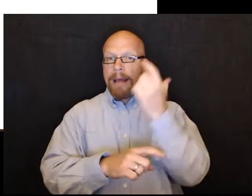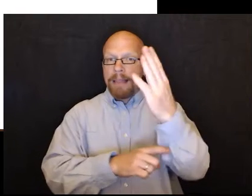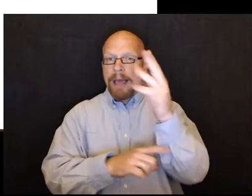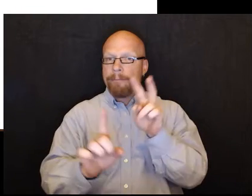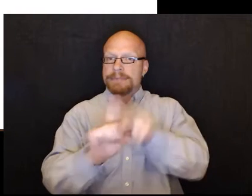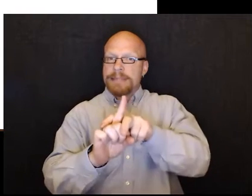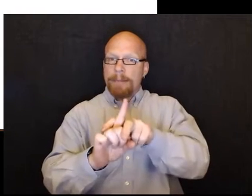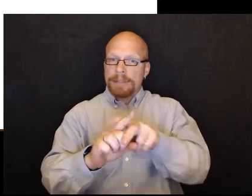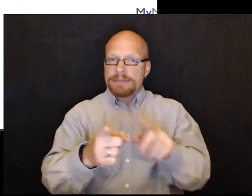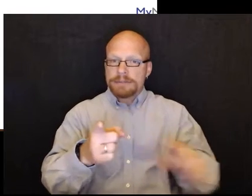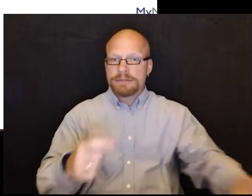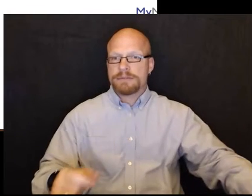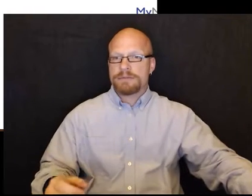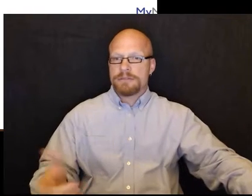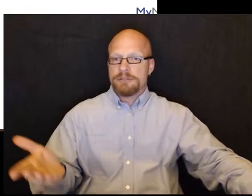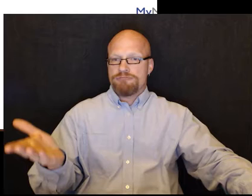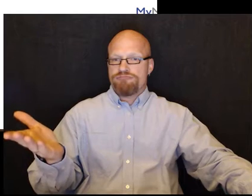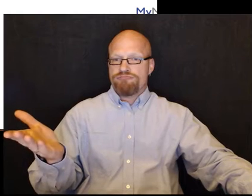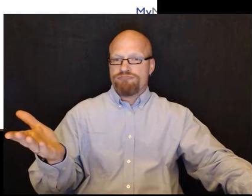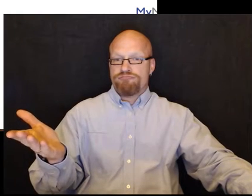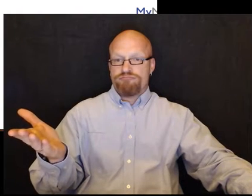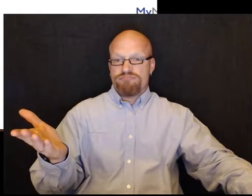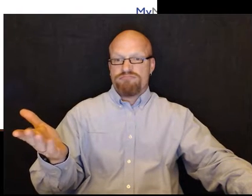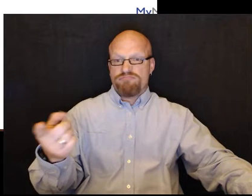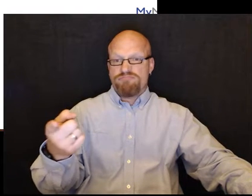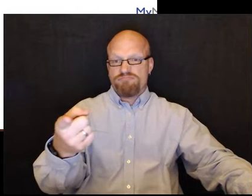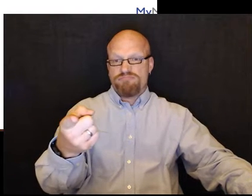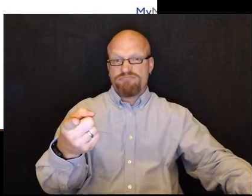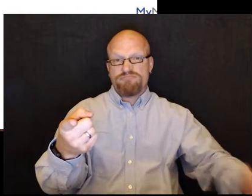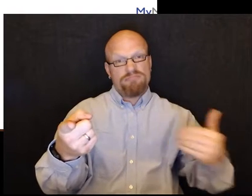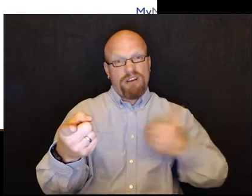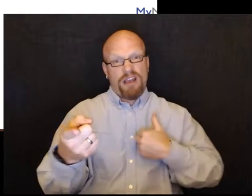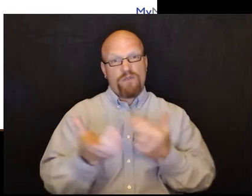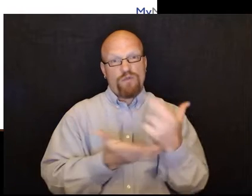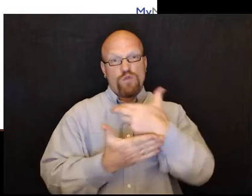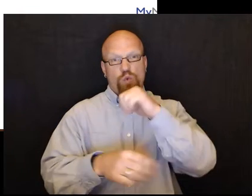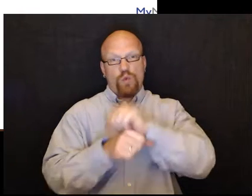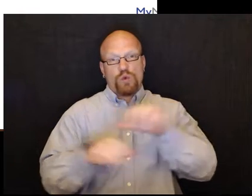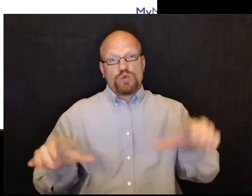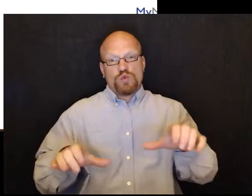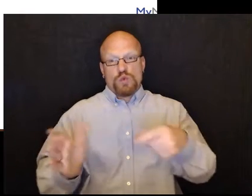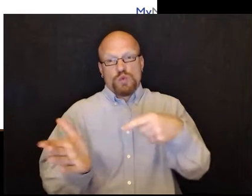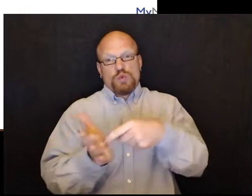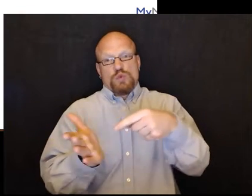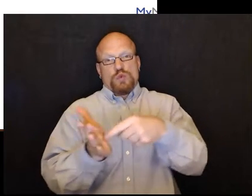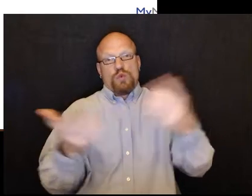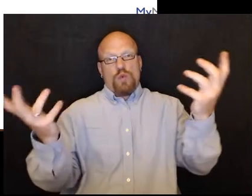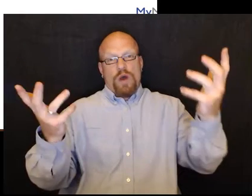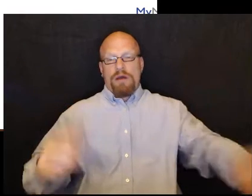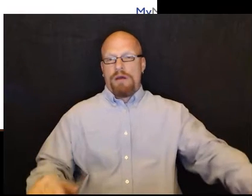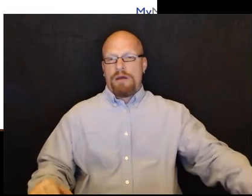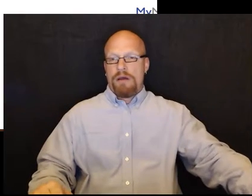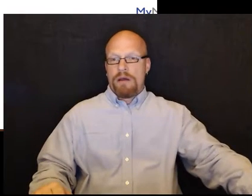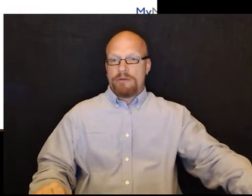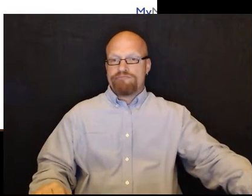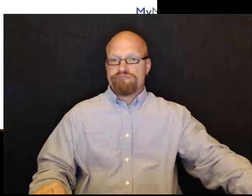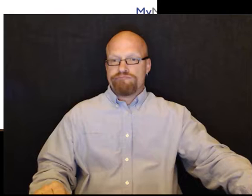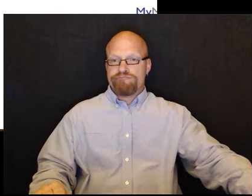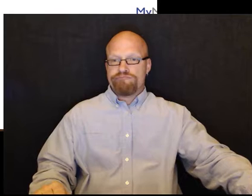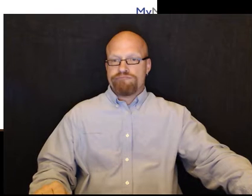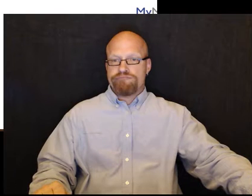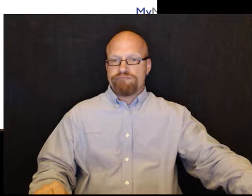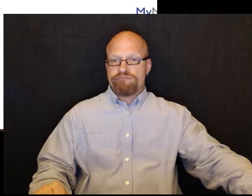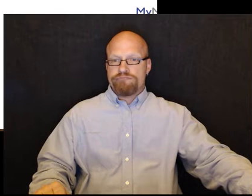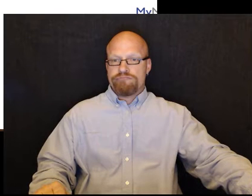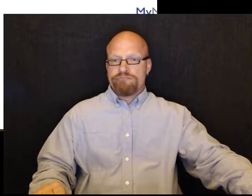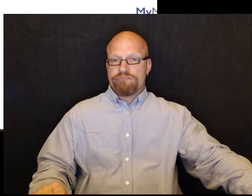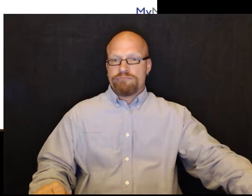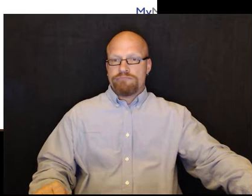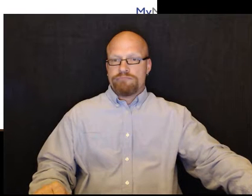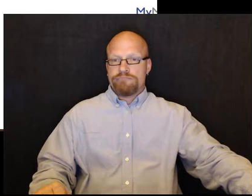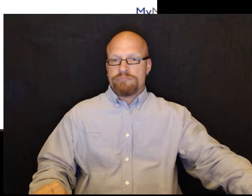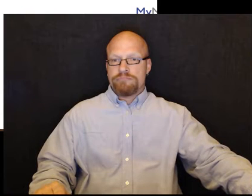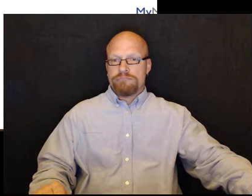I can actually click on the mymathlab link and see the assignments... We see one